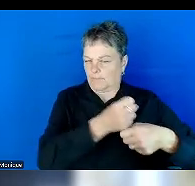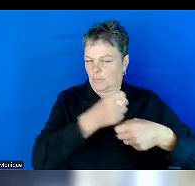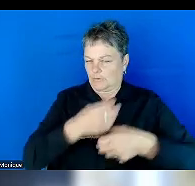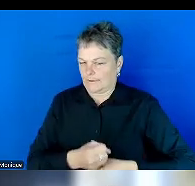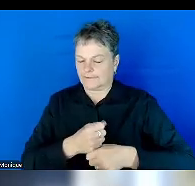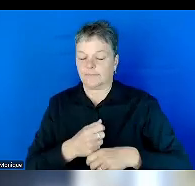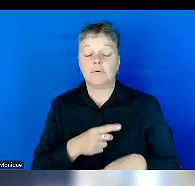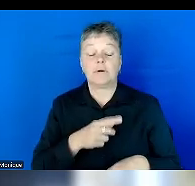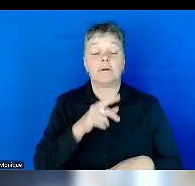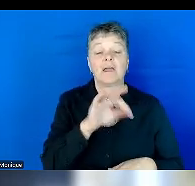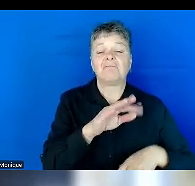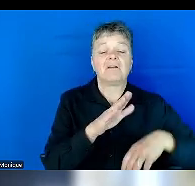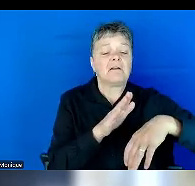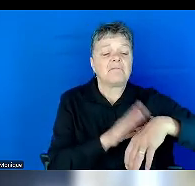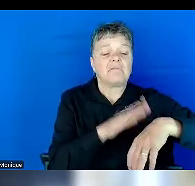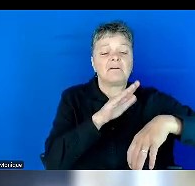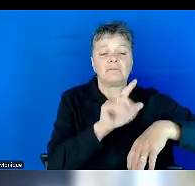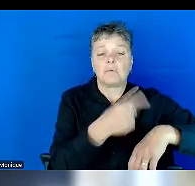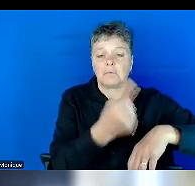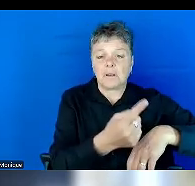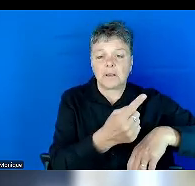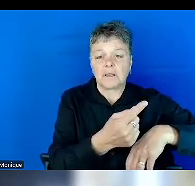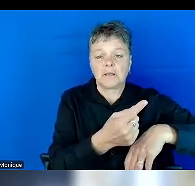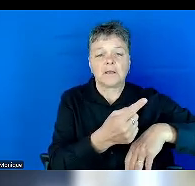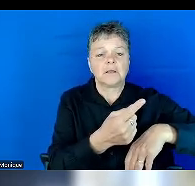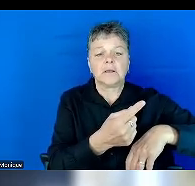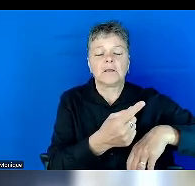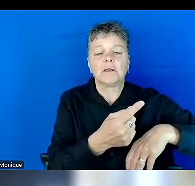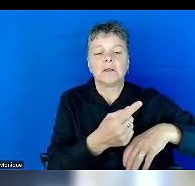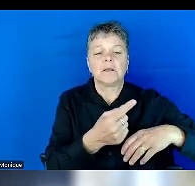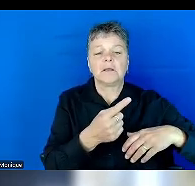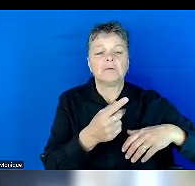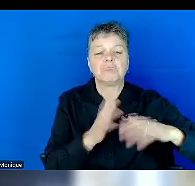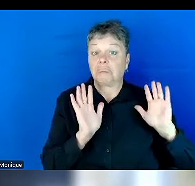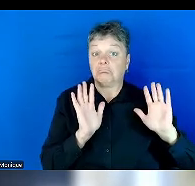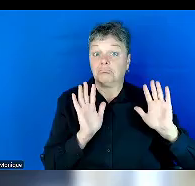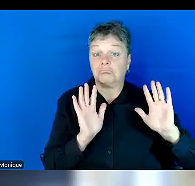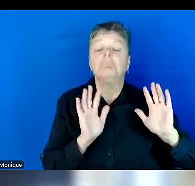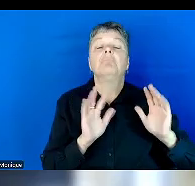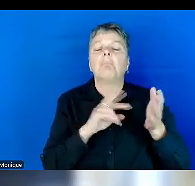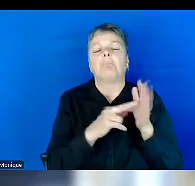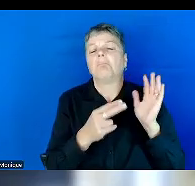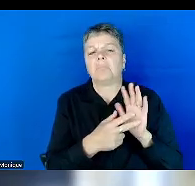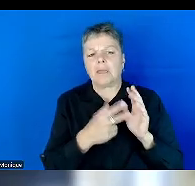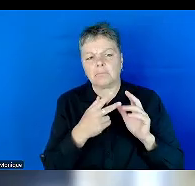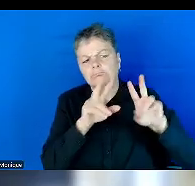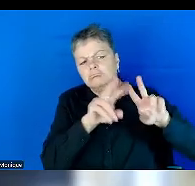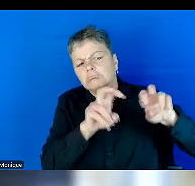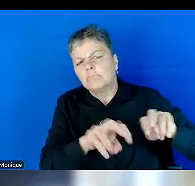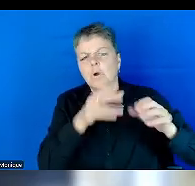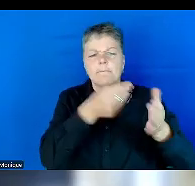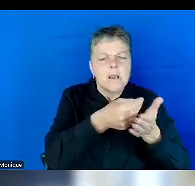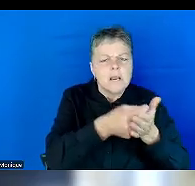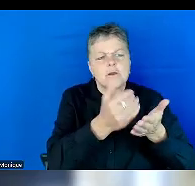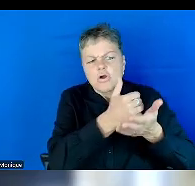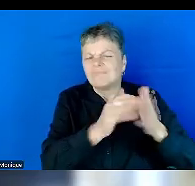look at financial eligibility for uh if you need legal representation by ARCH then that is one of